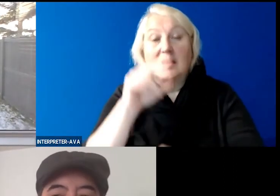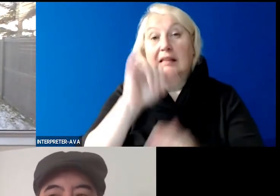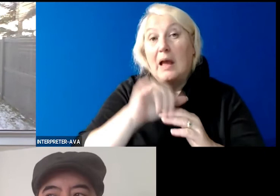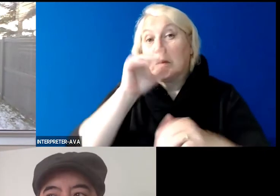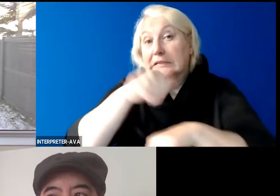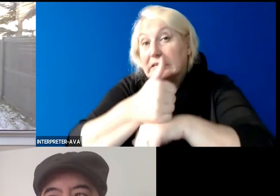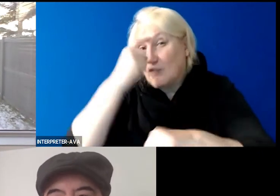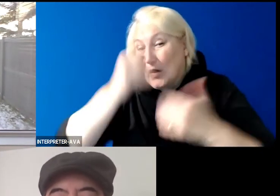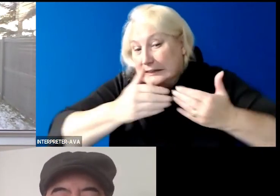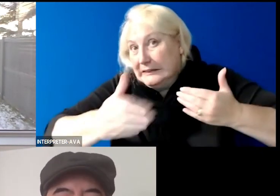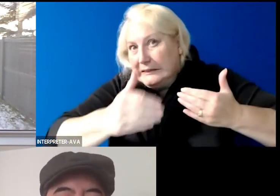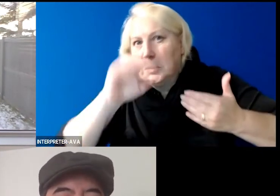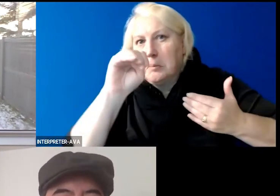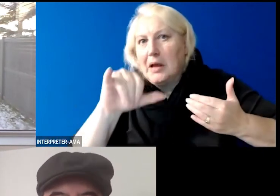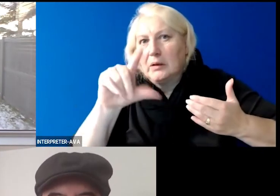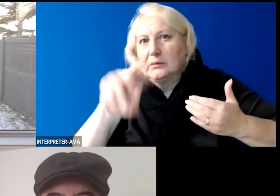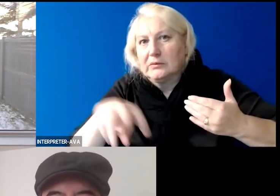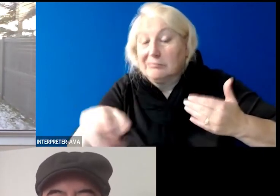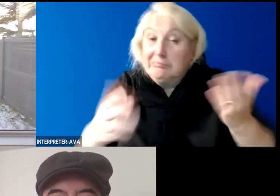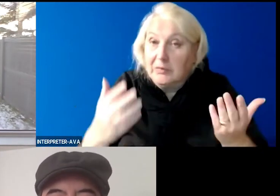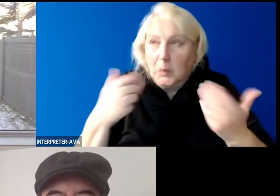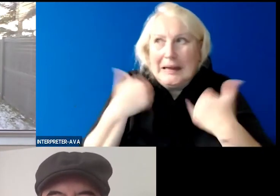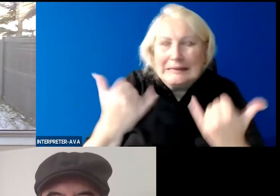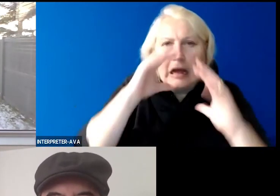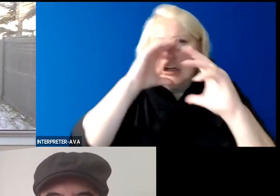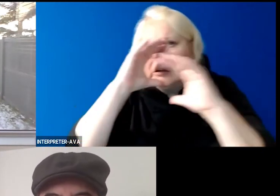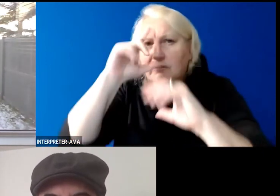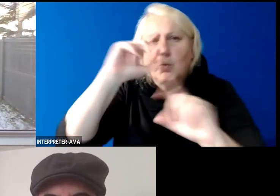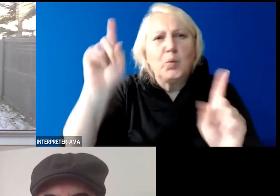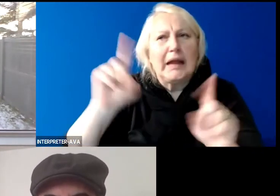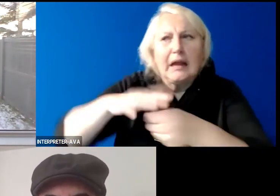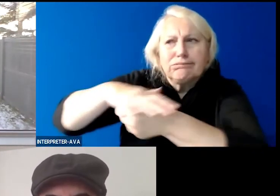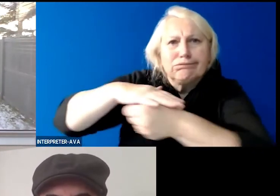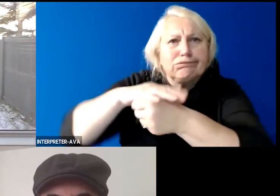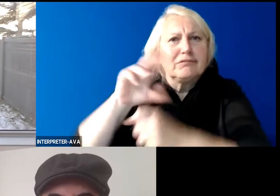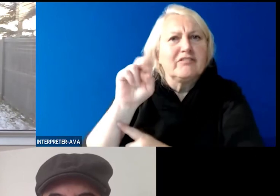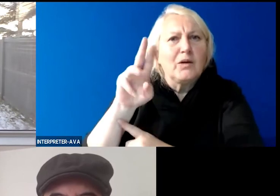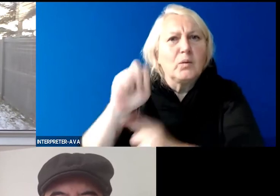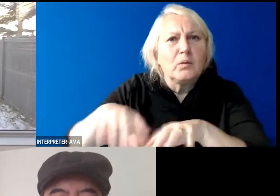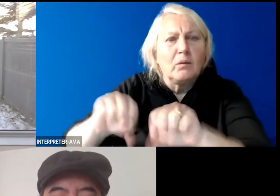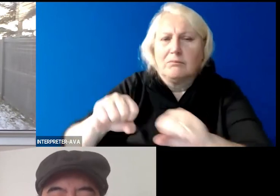looking at venues and very soon we're hoping to book so we'll have more news on that soon. So that